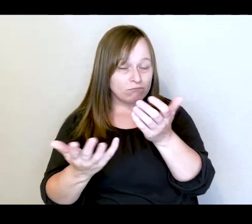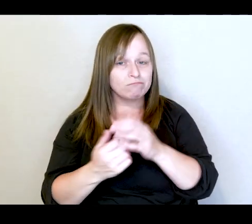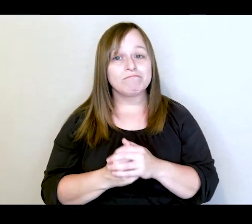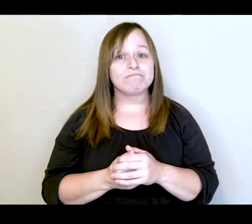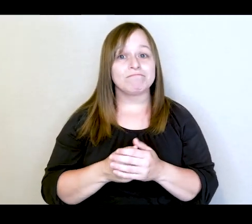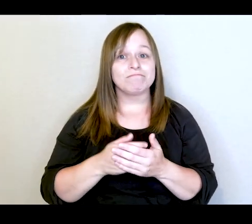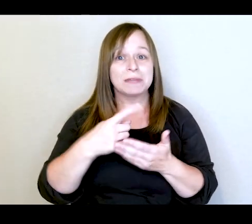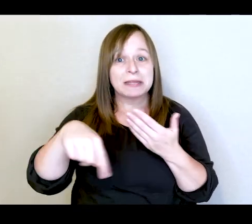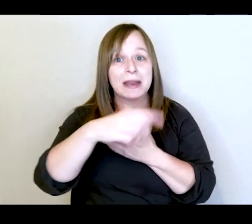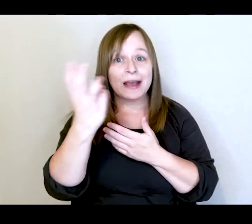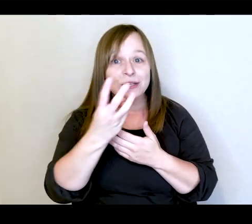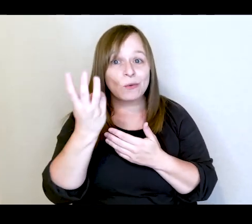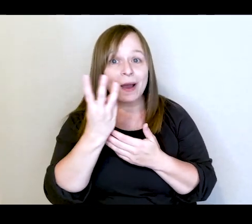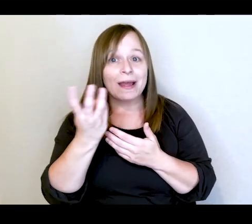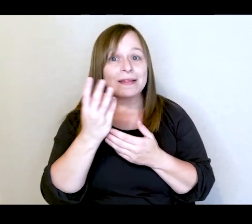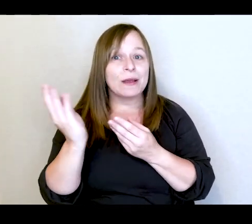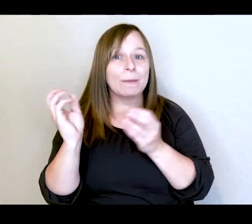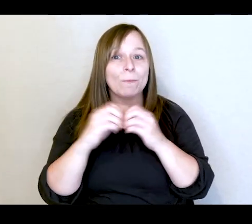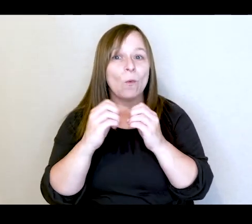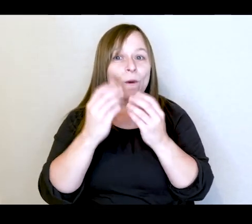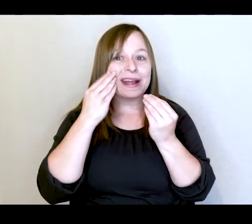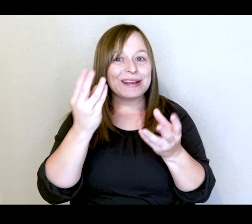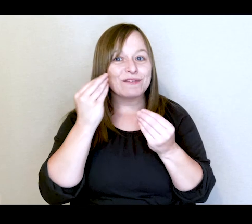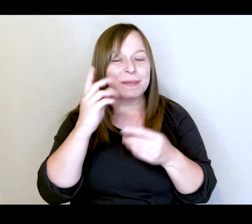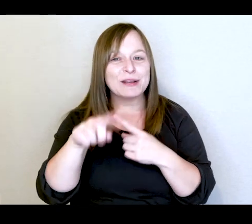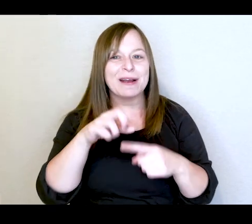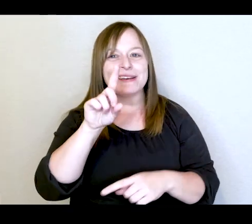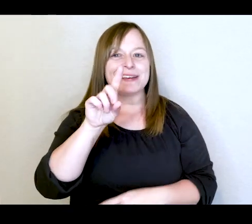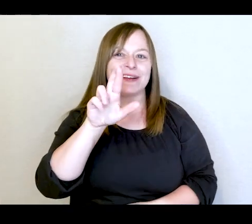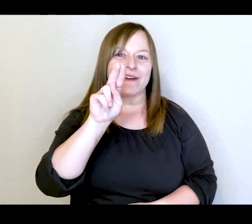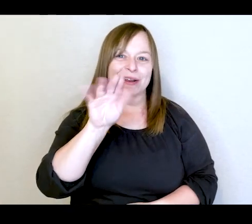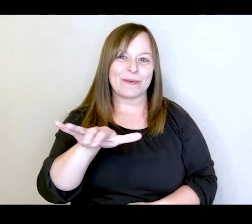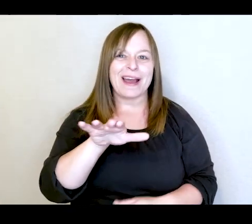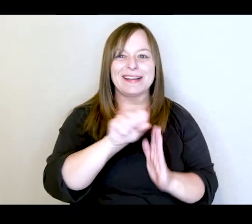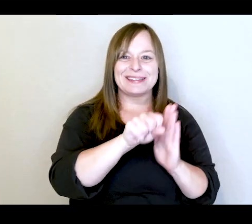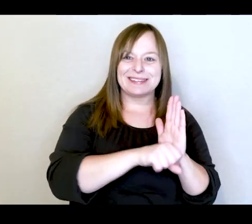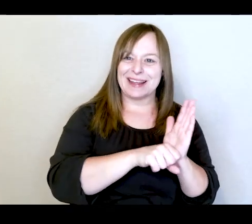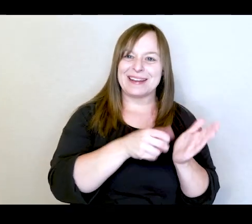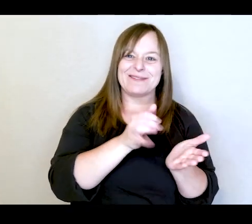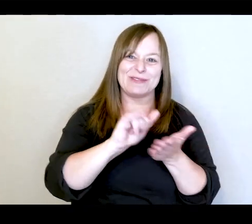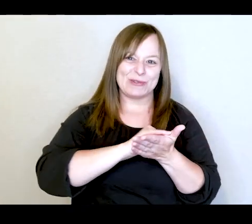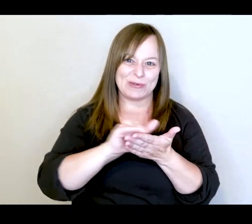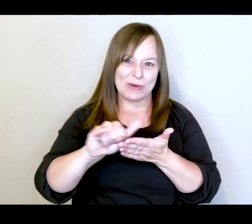Tune in next Wednesday where we'll bring you more information on disability rights in the state of New York.